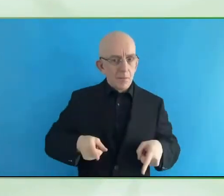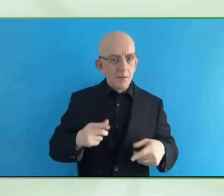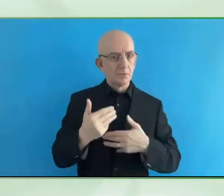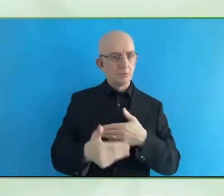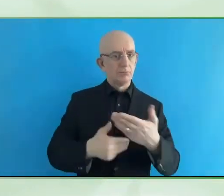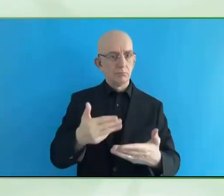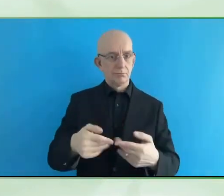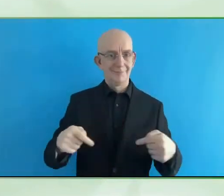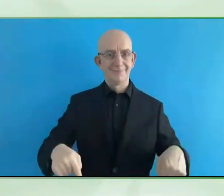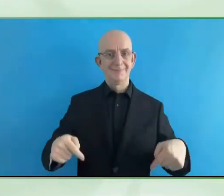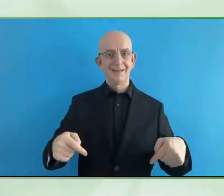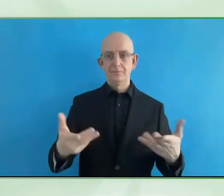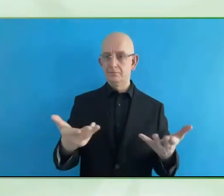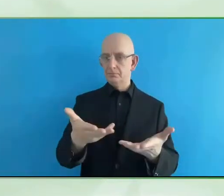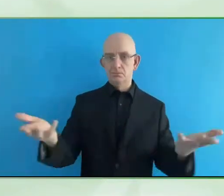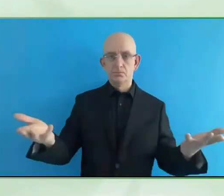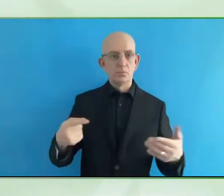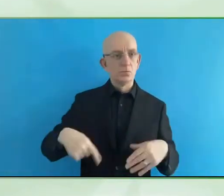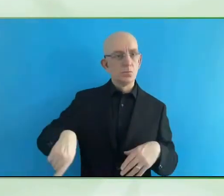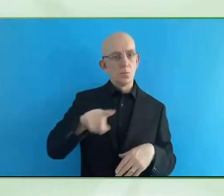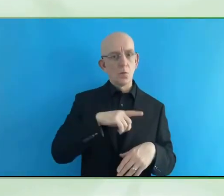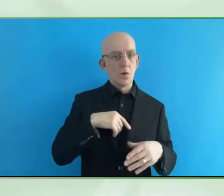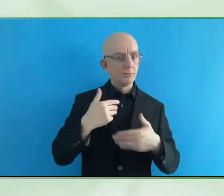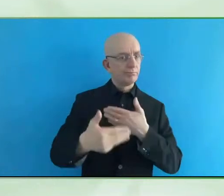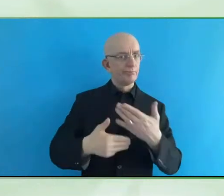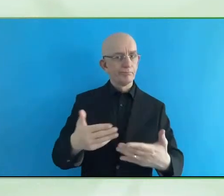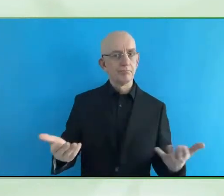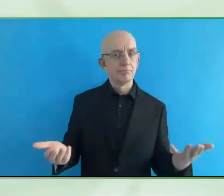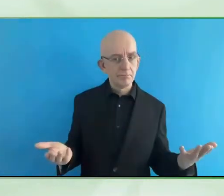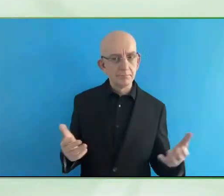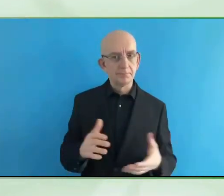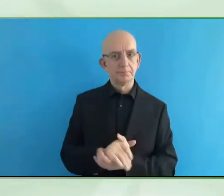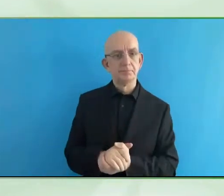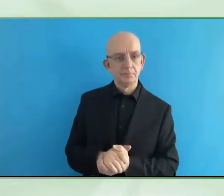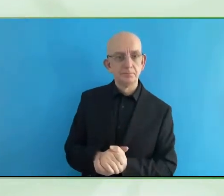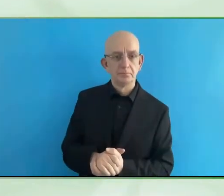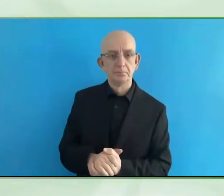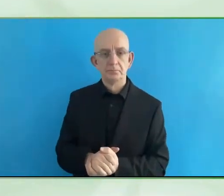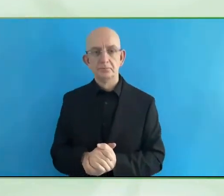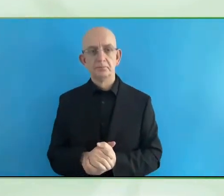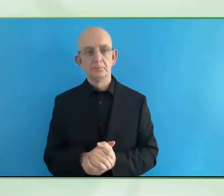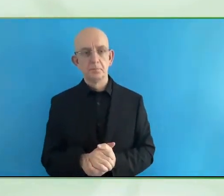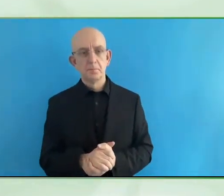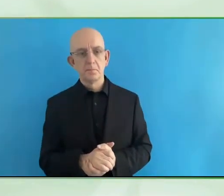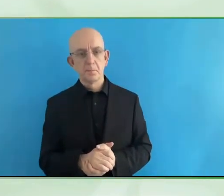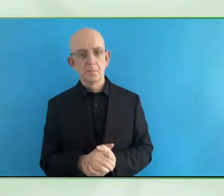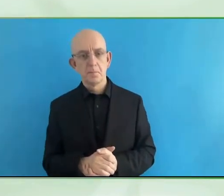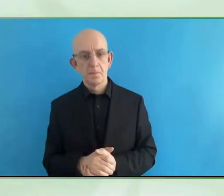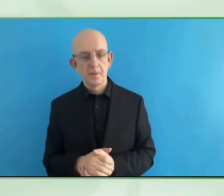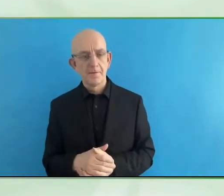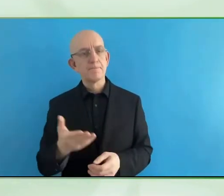Some of them I have a theory. And her name is universal design.